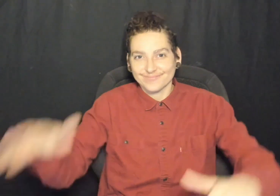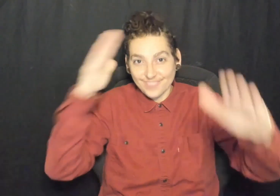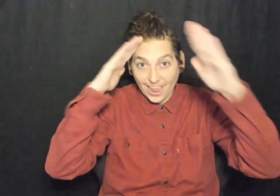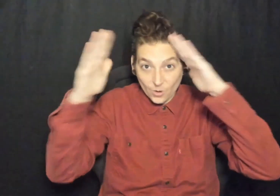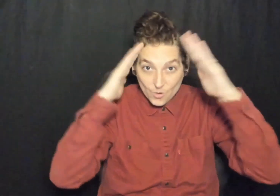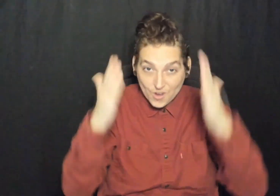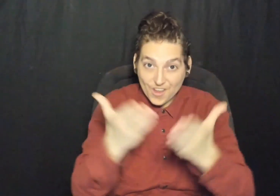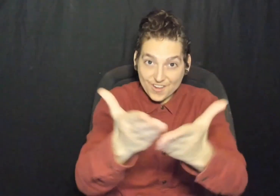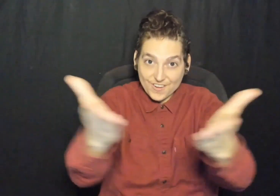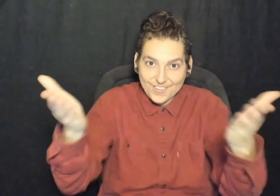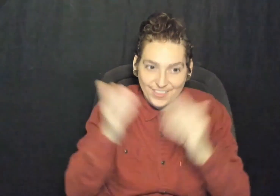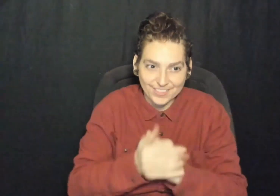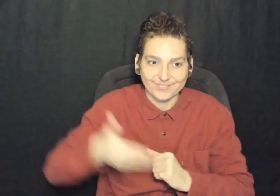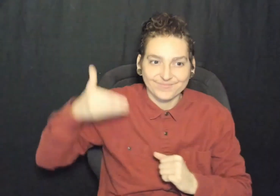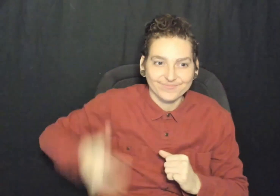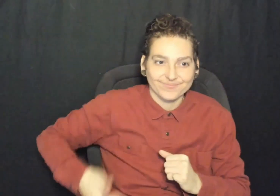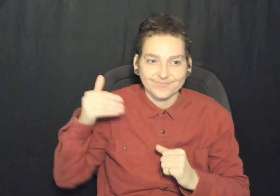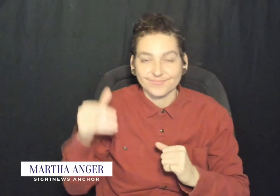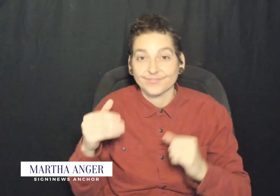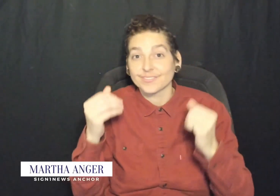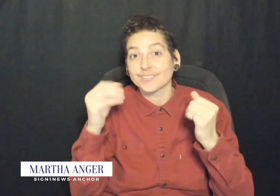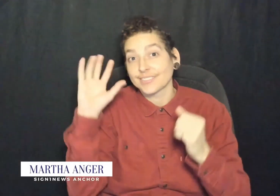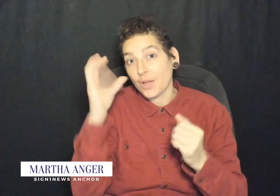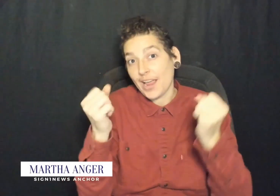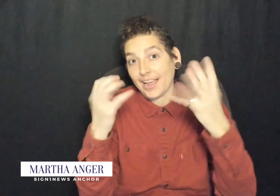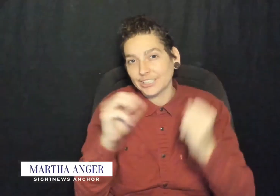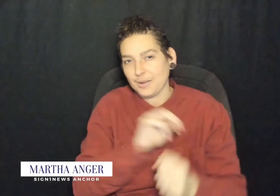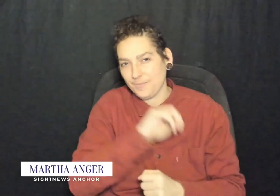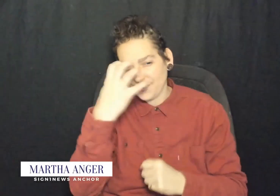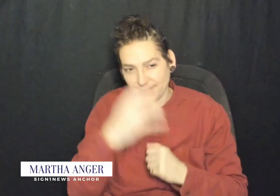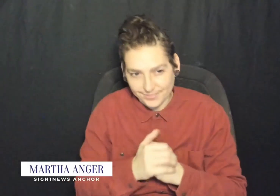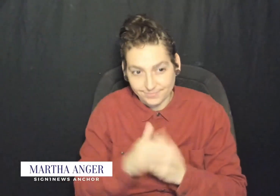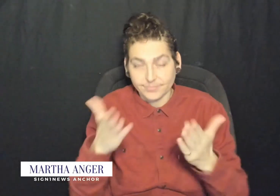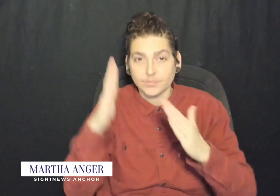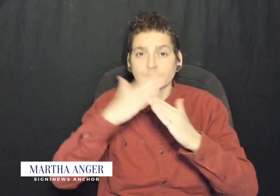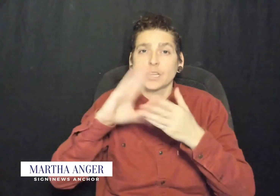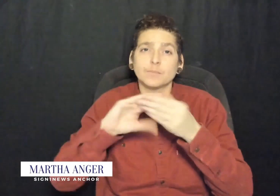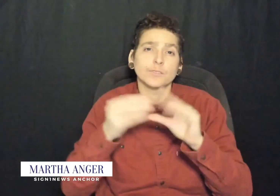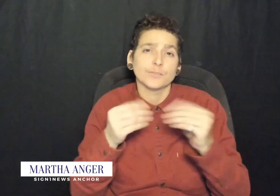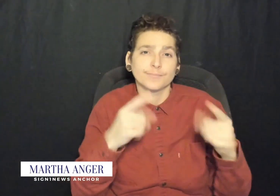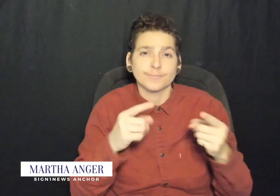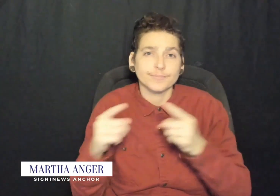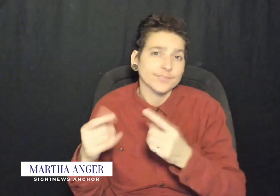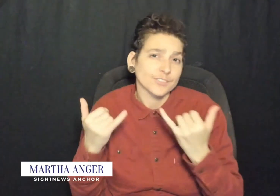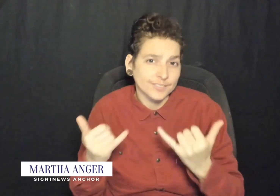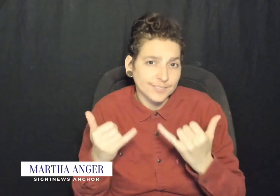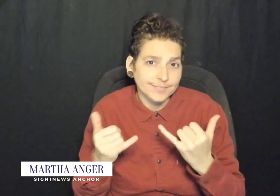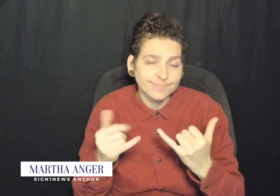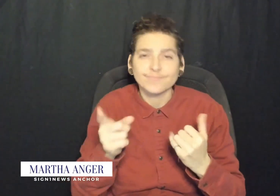Hello everyone I'm Sign1News anchor Martha Anger here's a quick look at the top trending